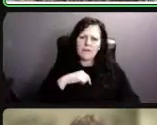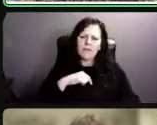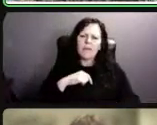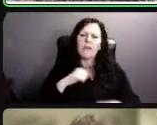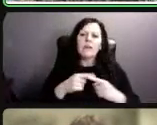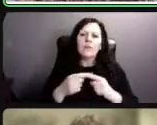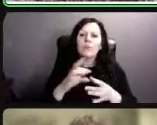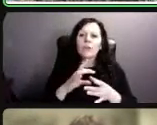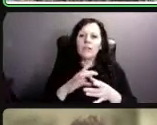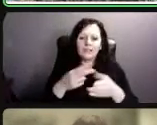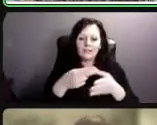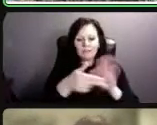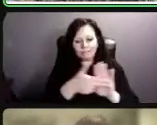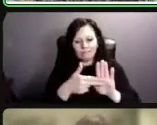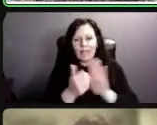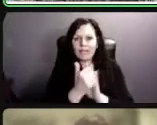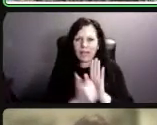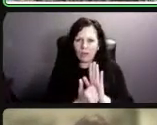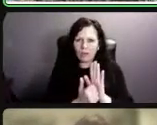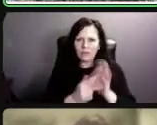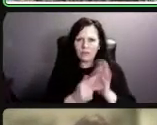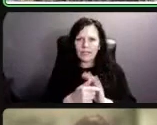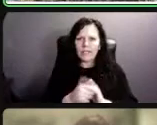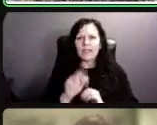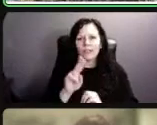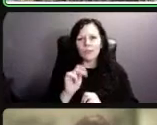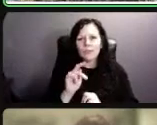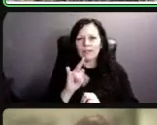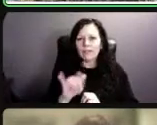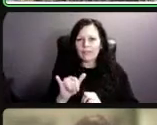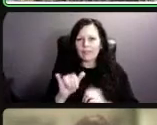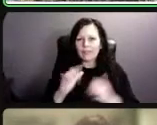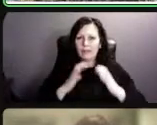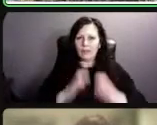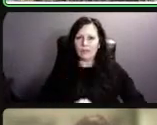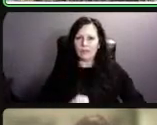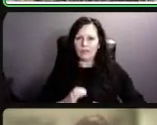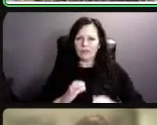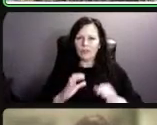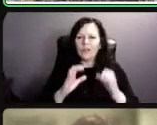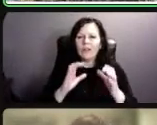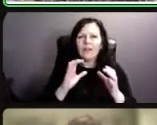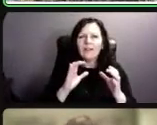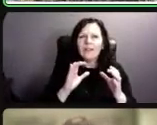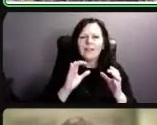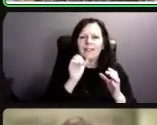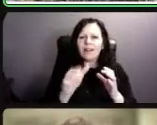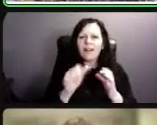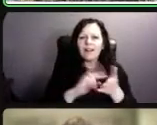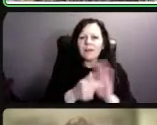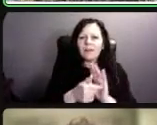PER UNIT CREDIT OK.